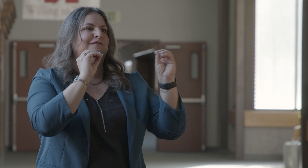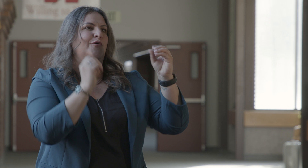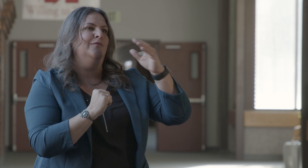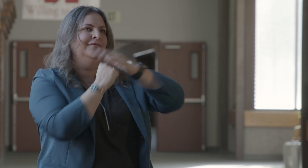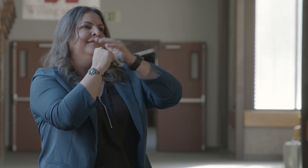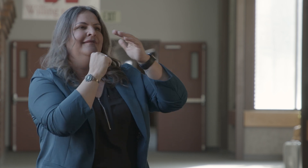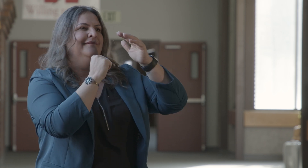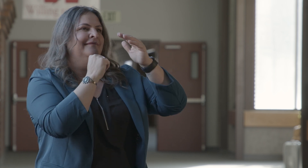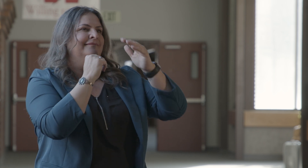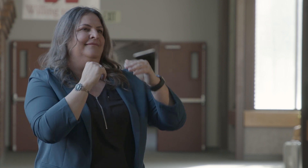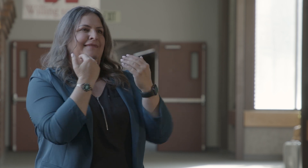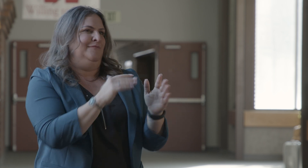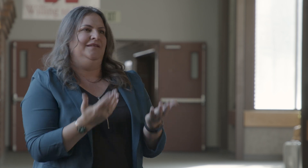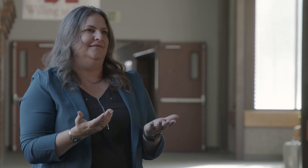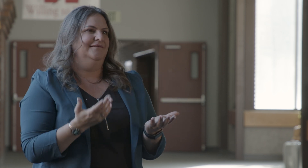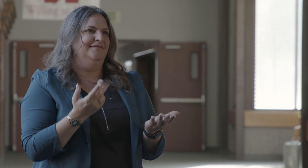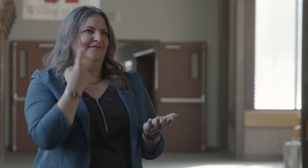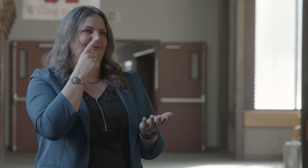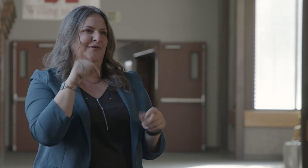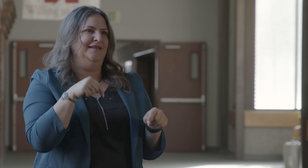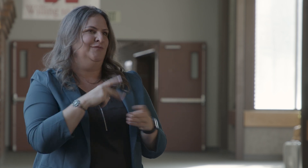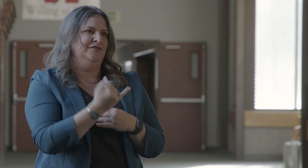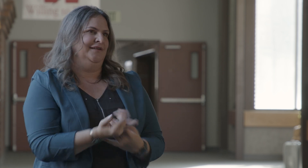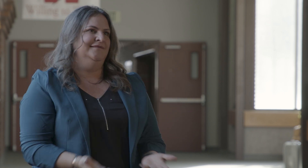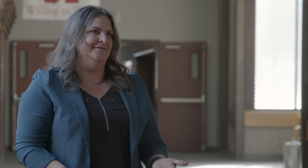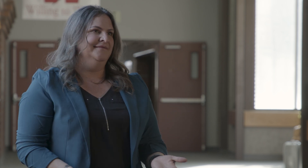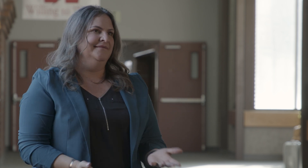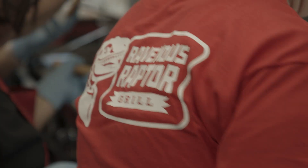and really there are no limits to this project.